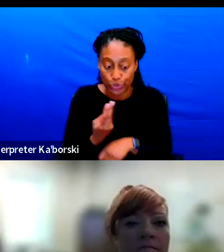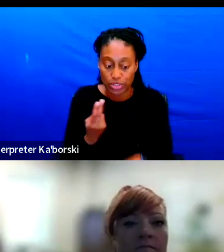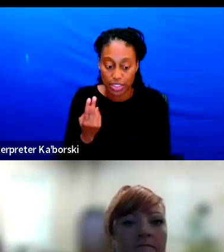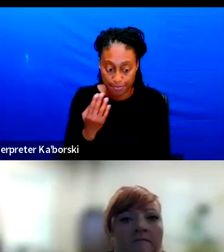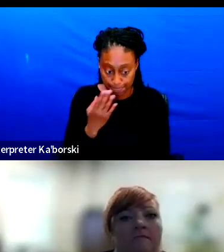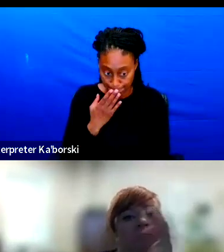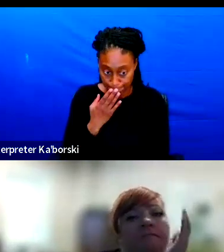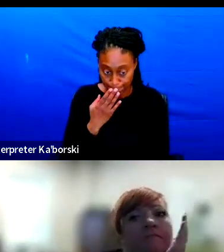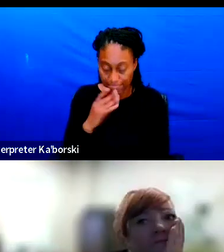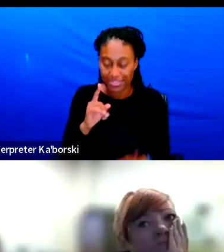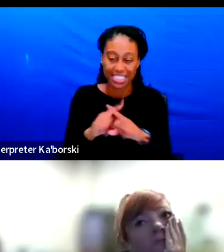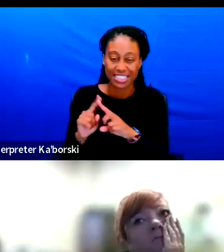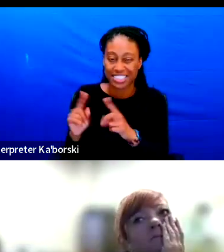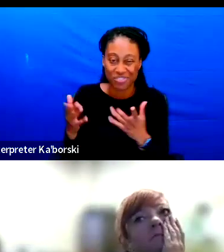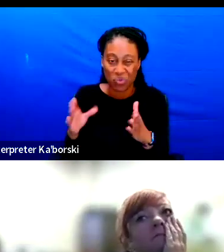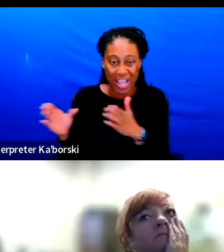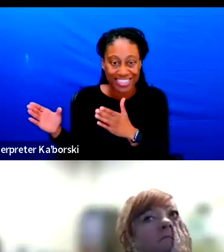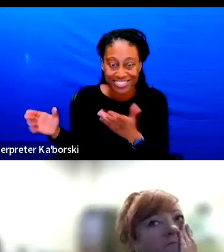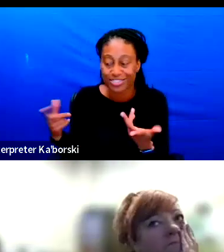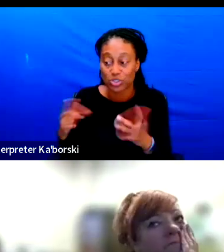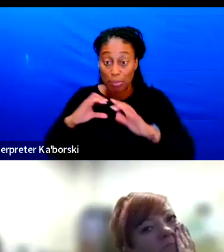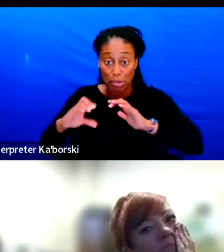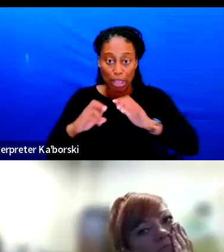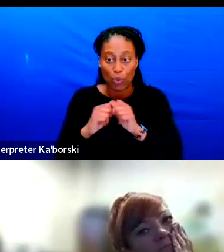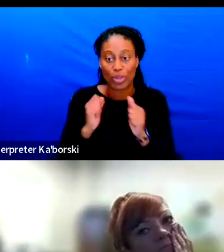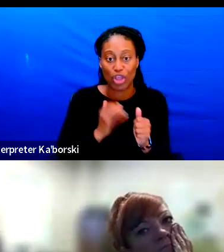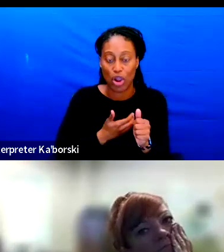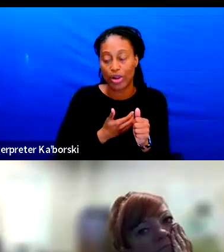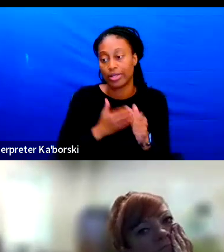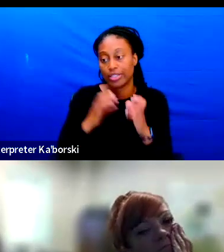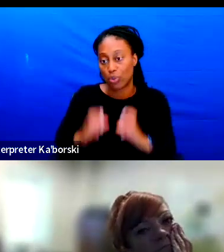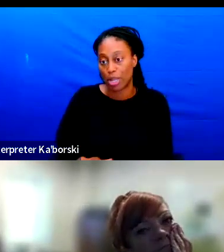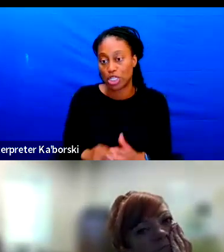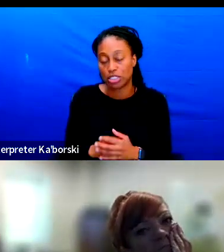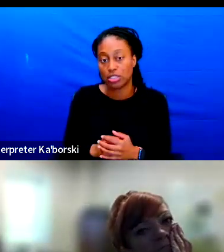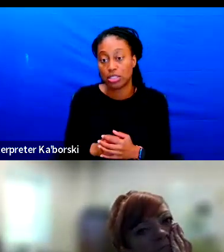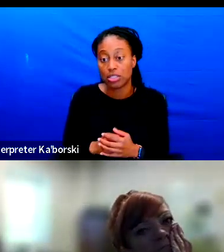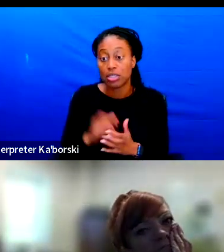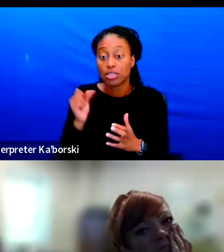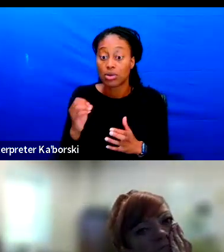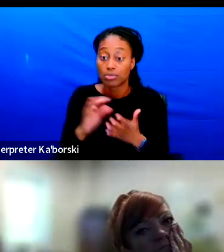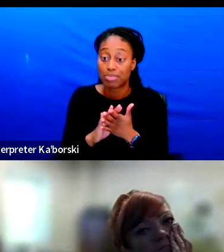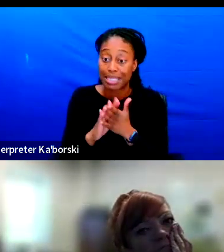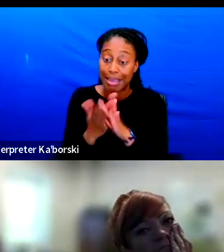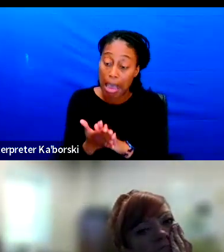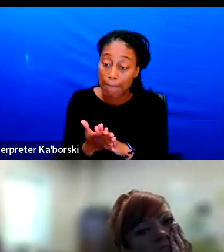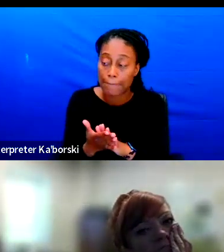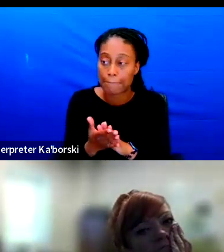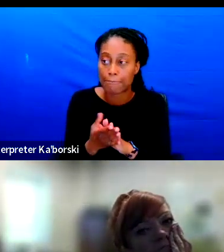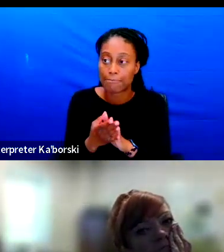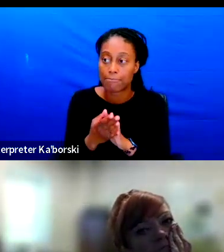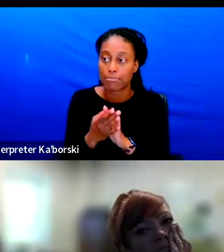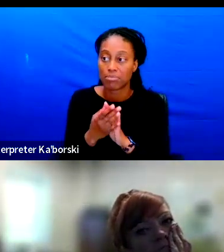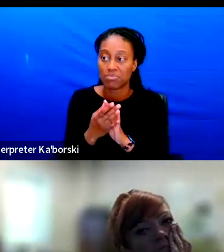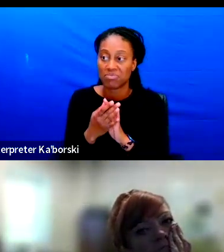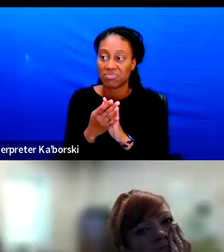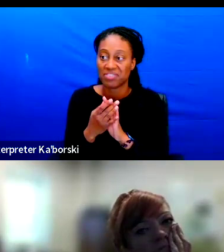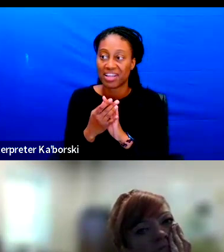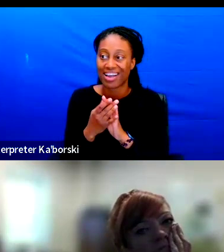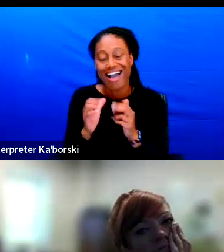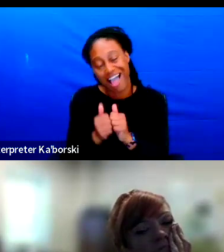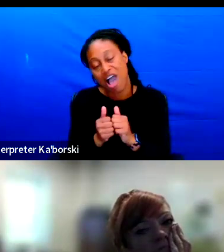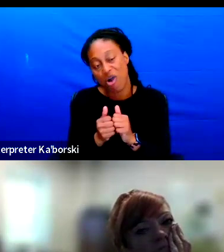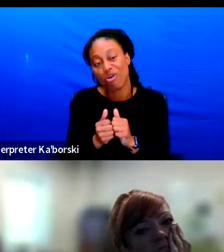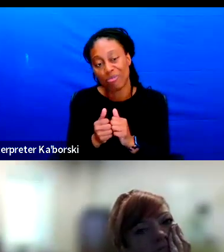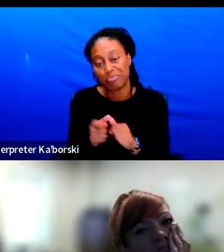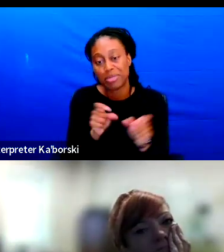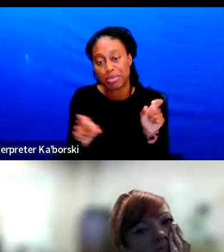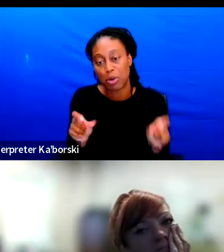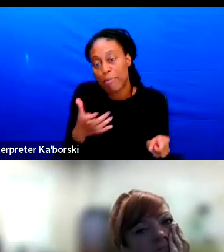Jenise Brassell: different other different ways to communicate with our consumers. So it's become, you know th. That's just the way of what how things are. Now, you know, it's it's more than just